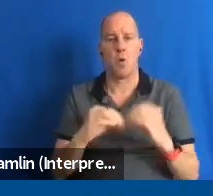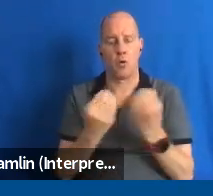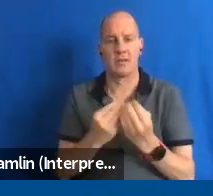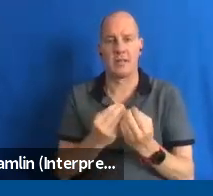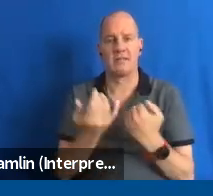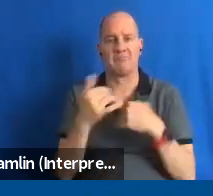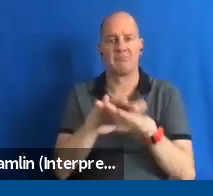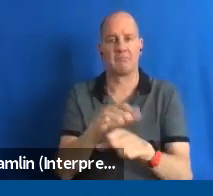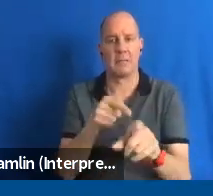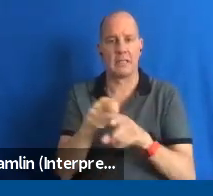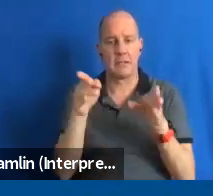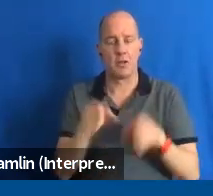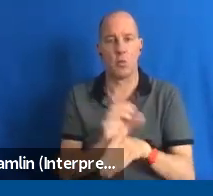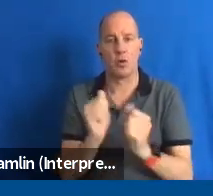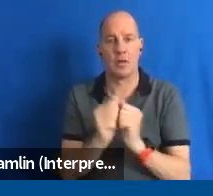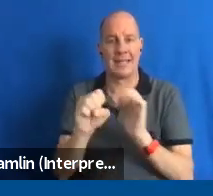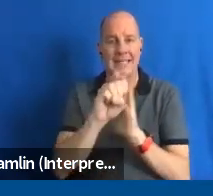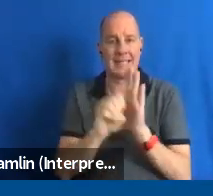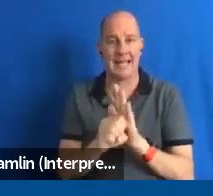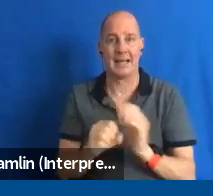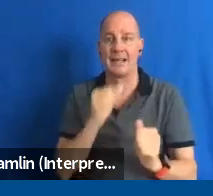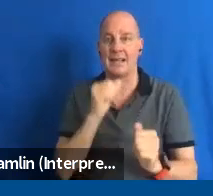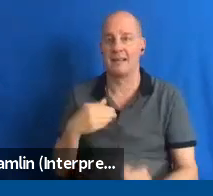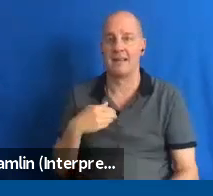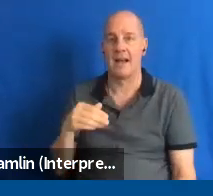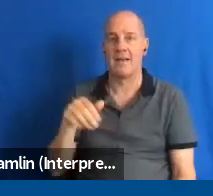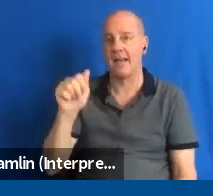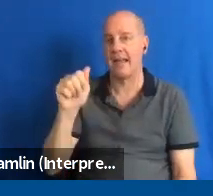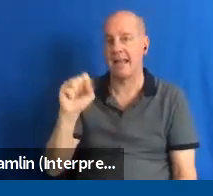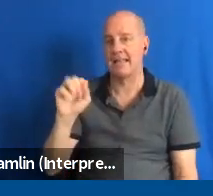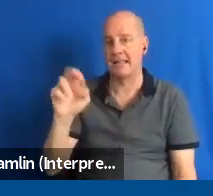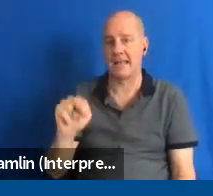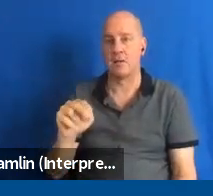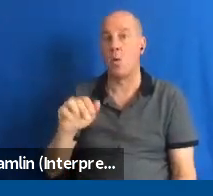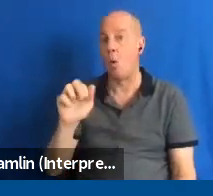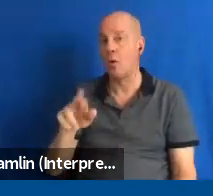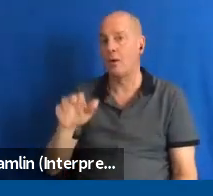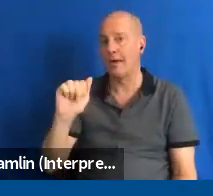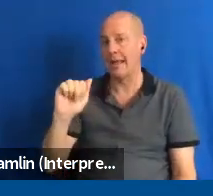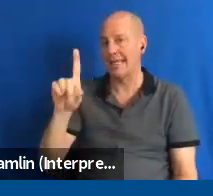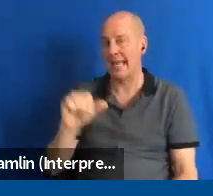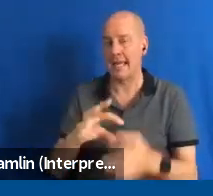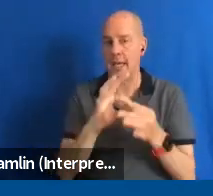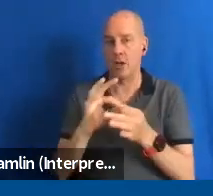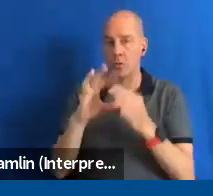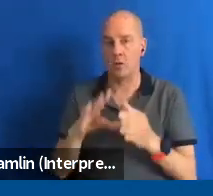does not have an AFM coordinator or ADA coordinator at an emergency operation